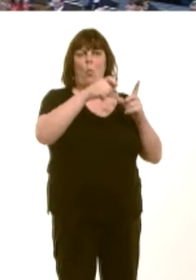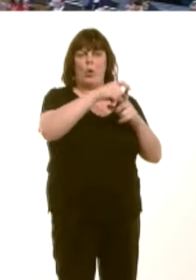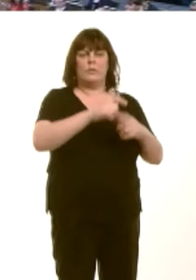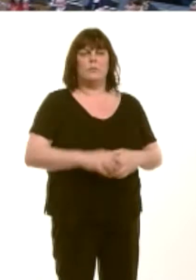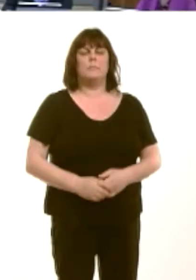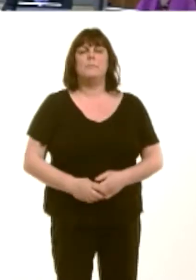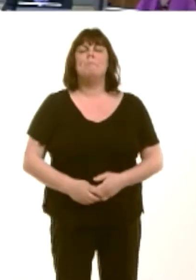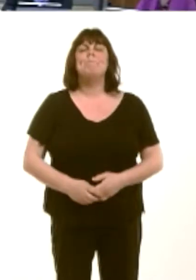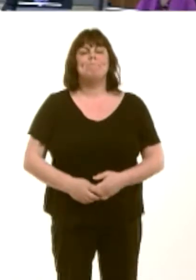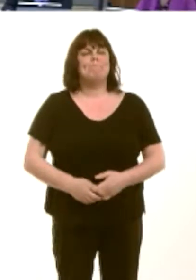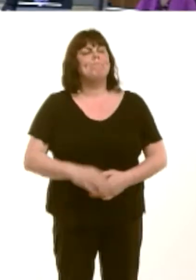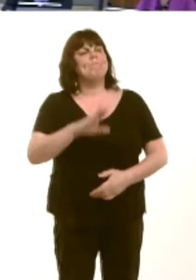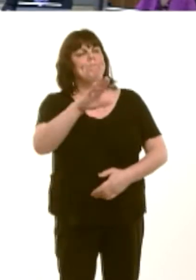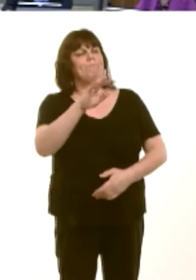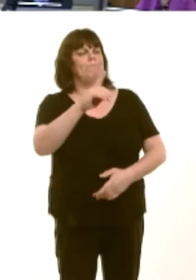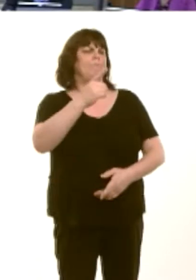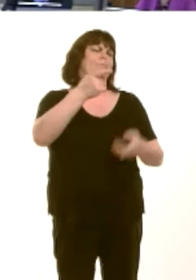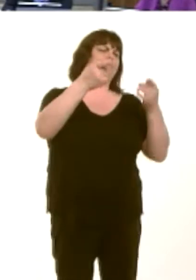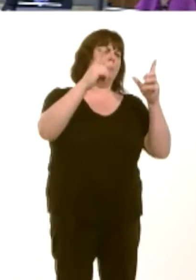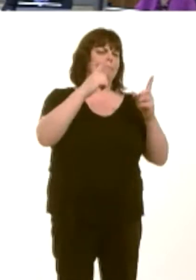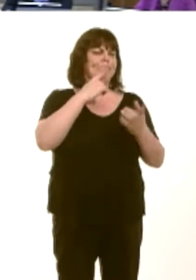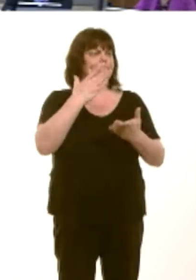First Minister, Iím sure that nearly all Assembly Members in this Chamber will have